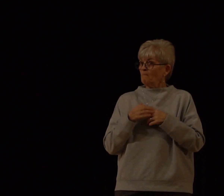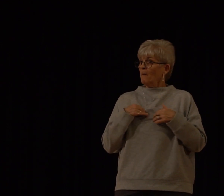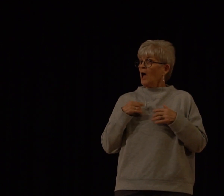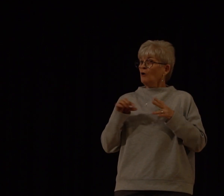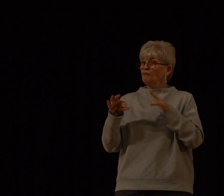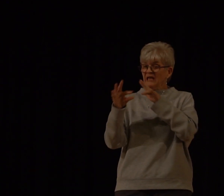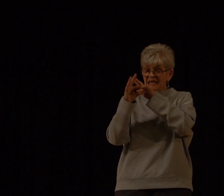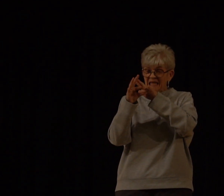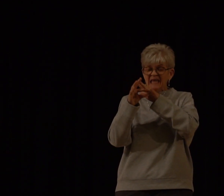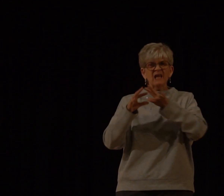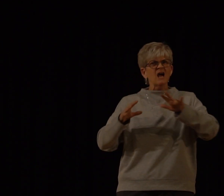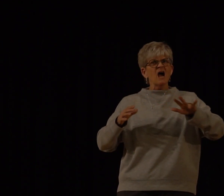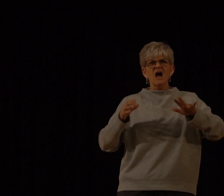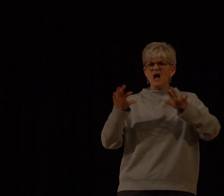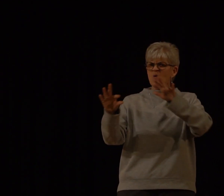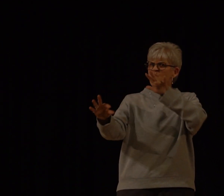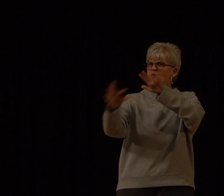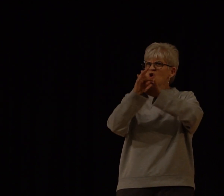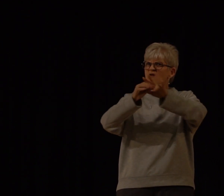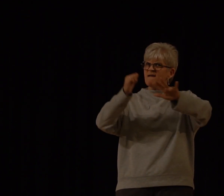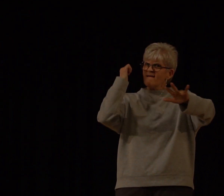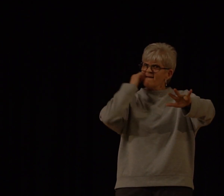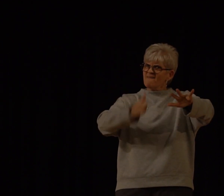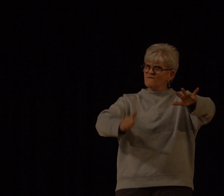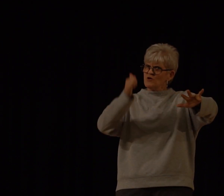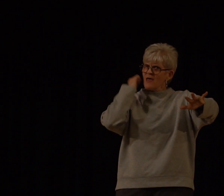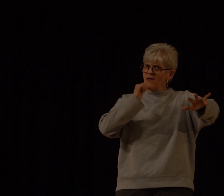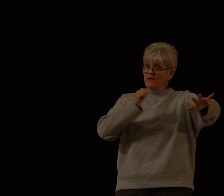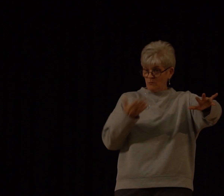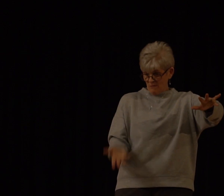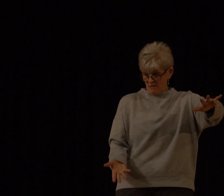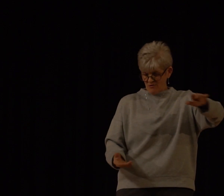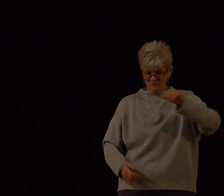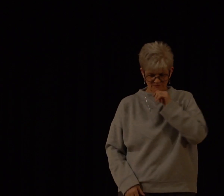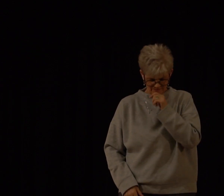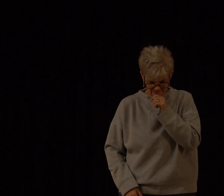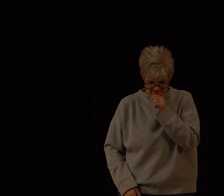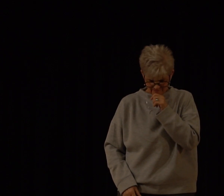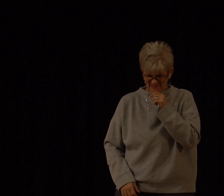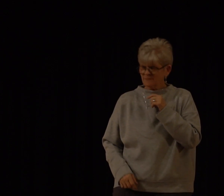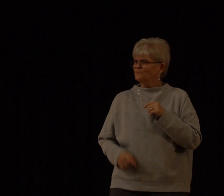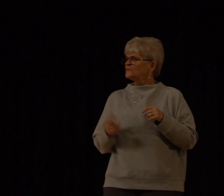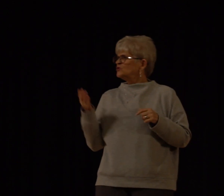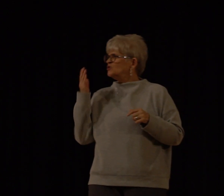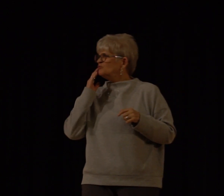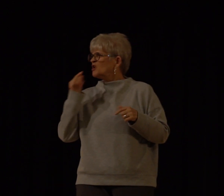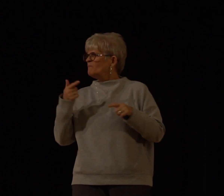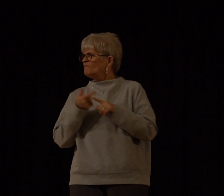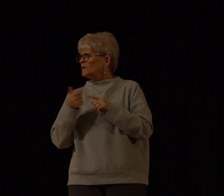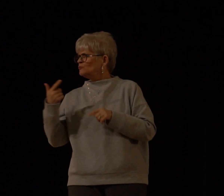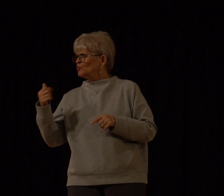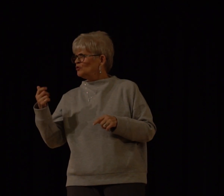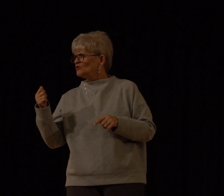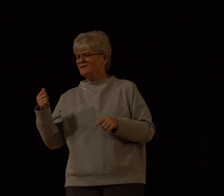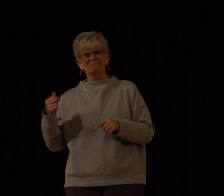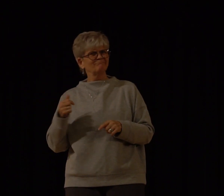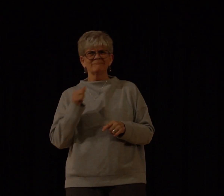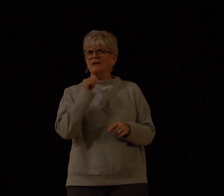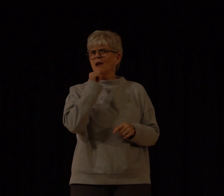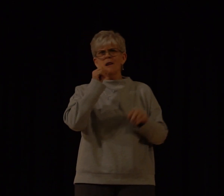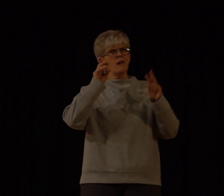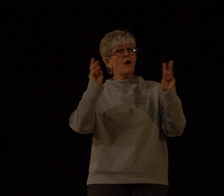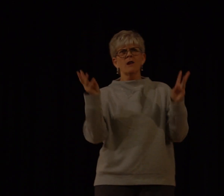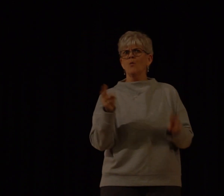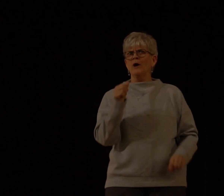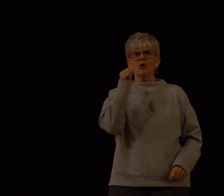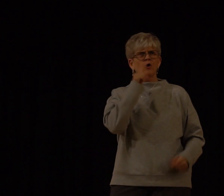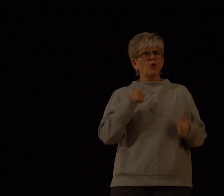career. I had my ring. I wore it every single day.